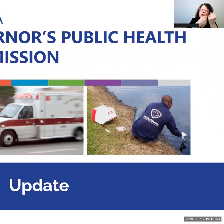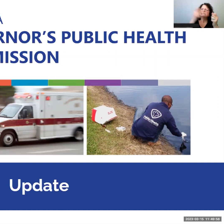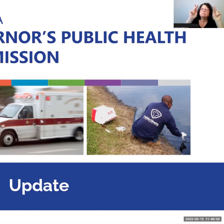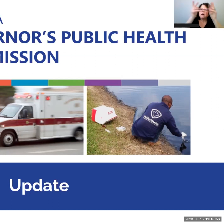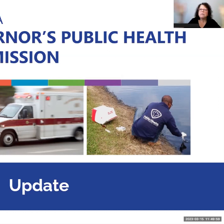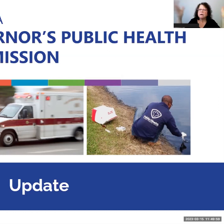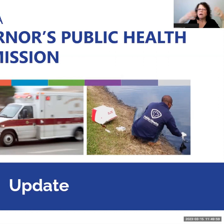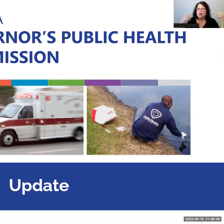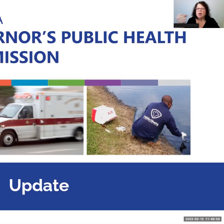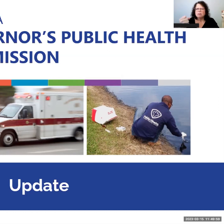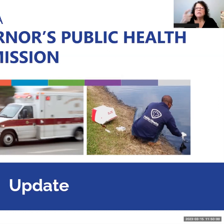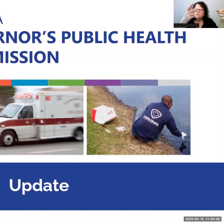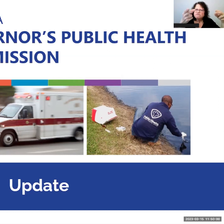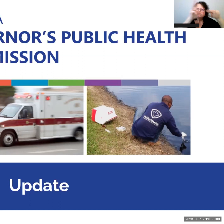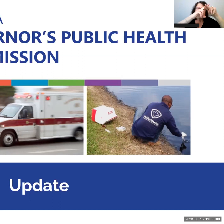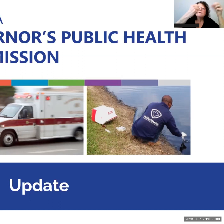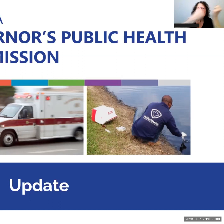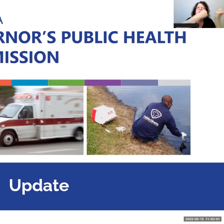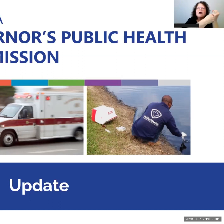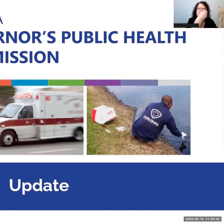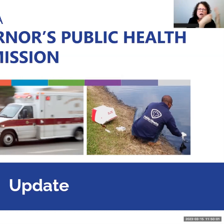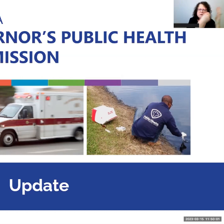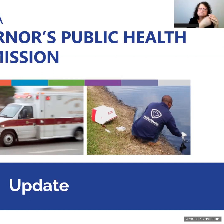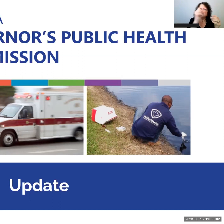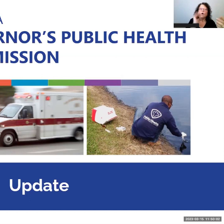increased funding, so that all of our local health departments across the State who know